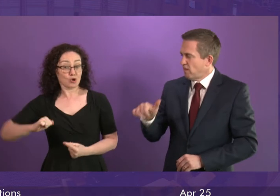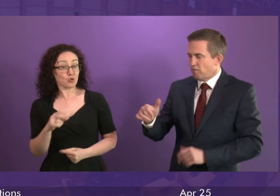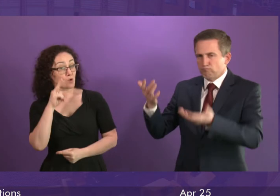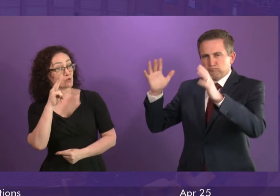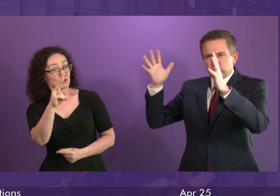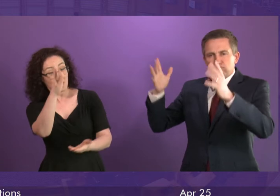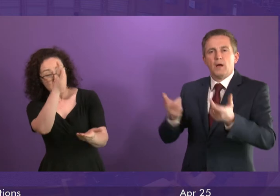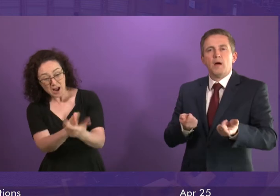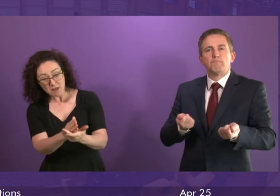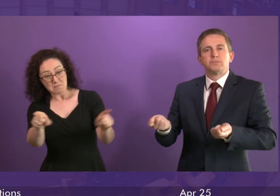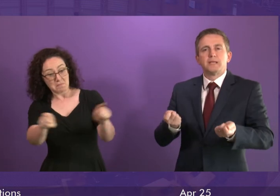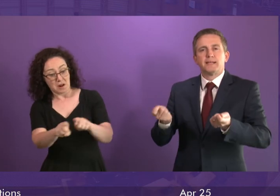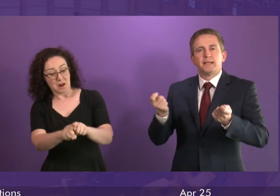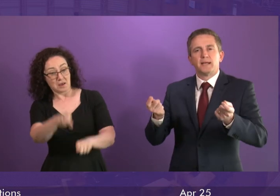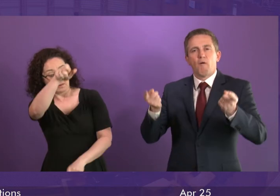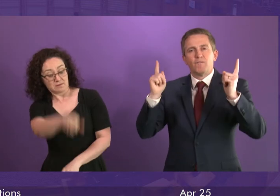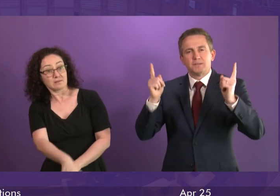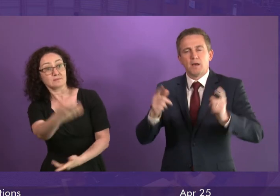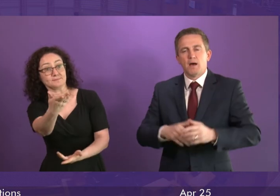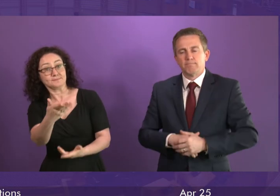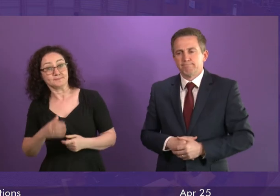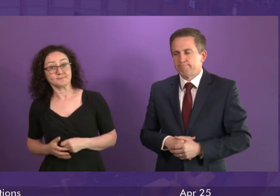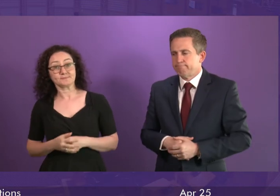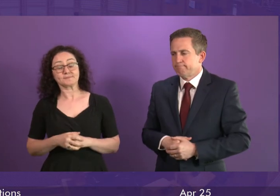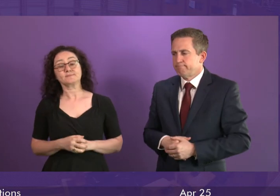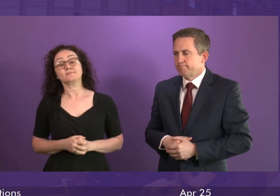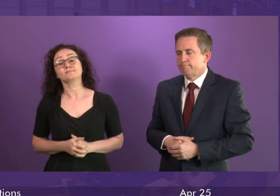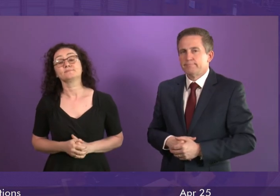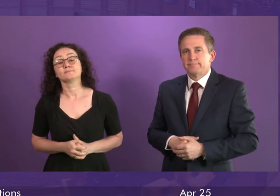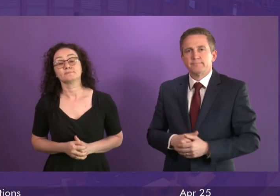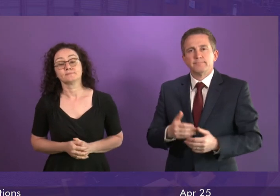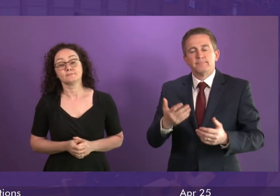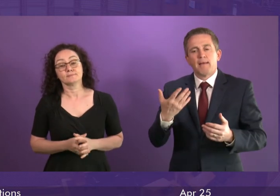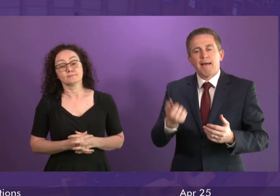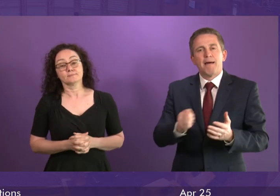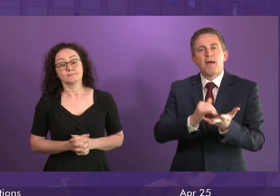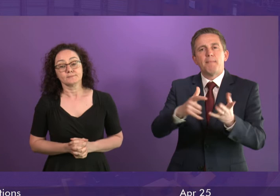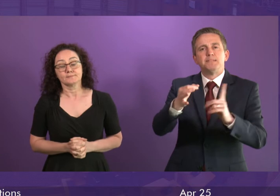The Presiding Officer: We have some constituency supplementaries,